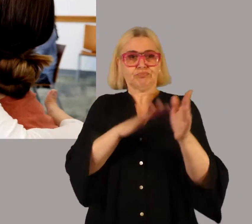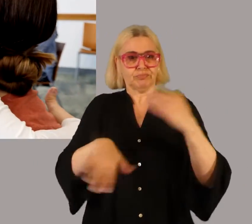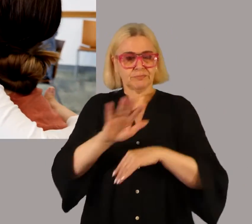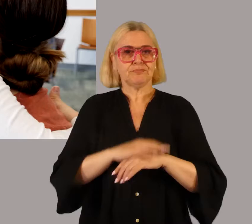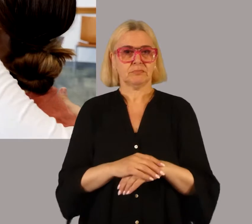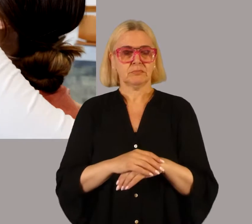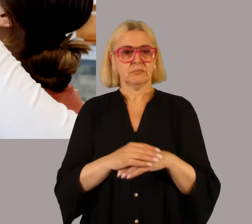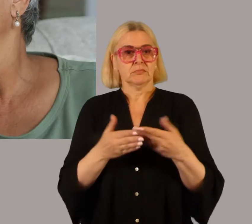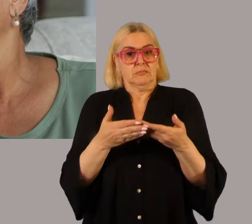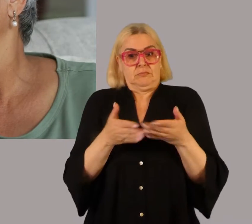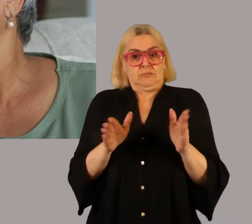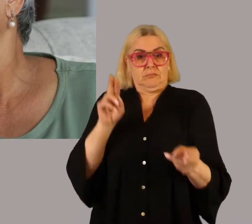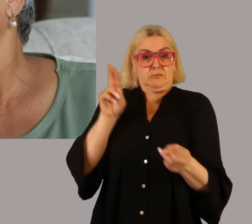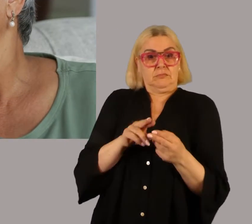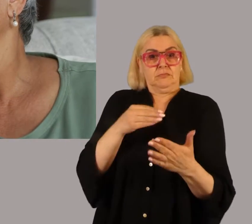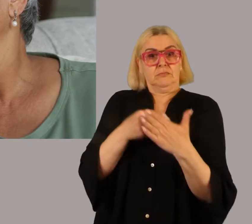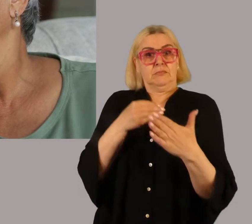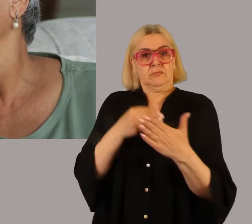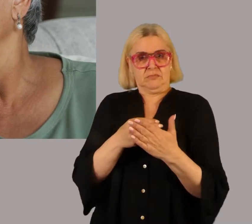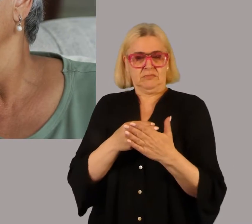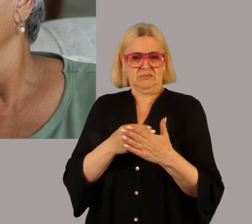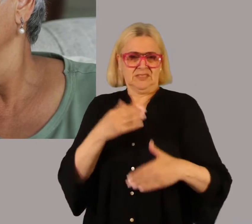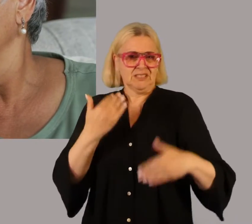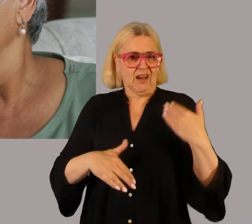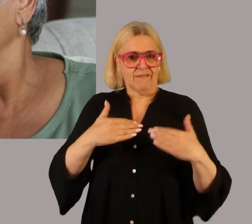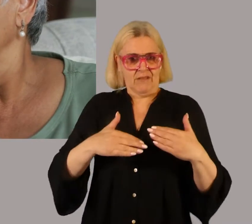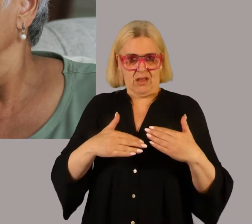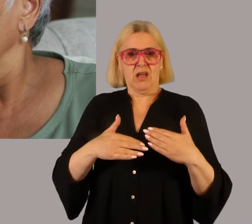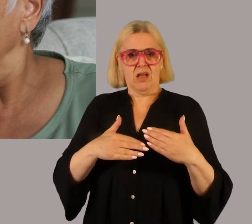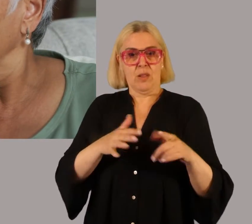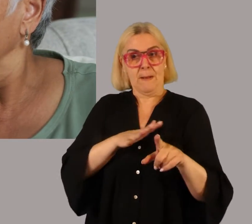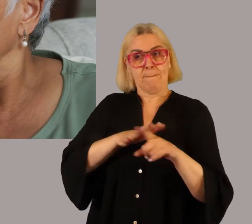Exposing and reducing costs and suffering provides incentive for